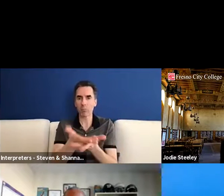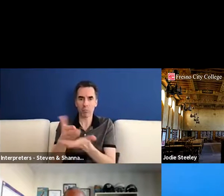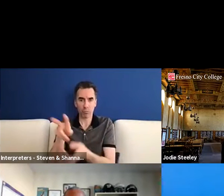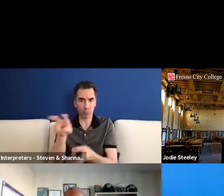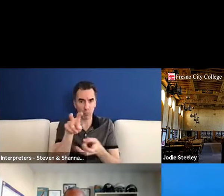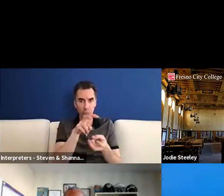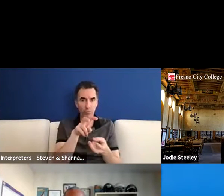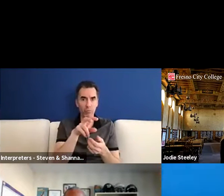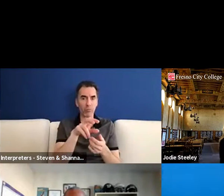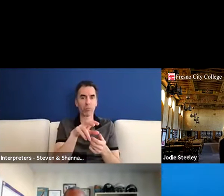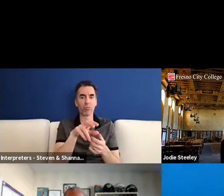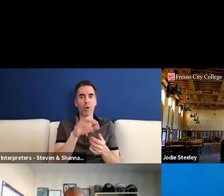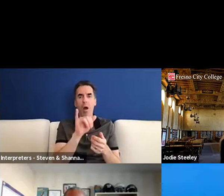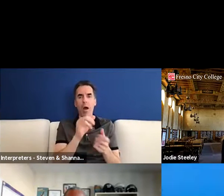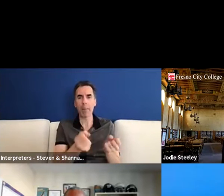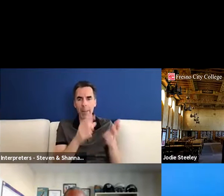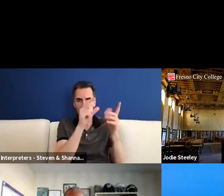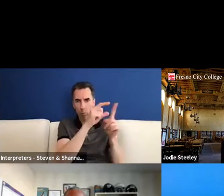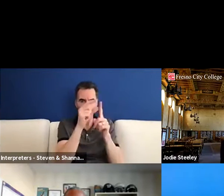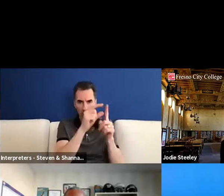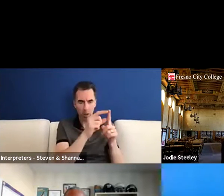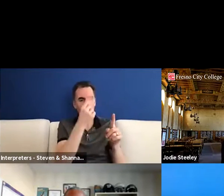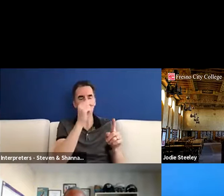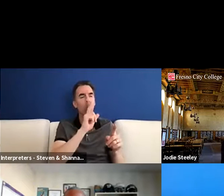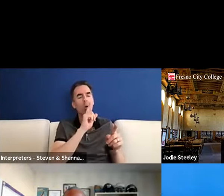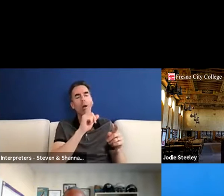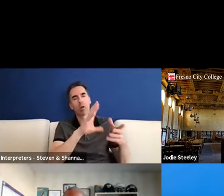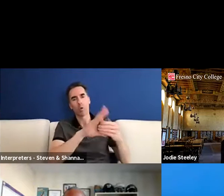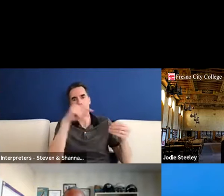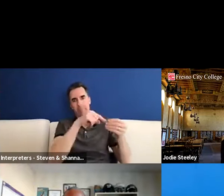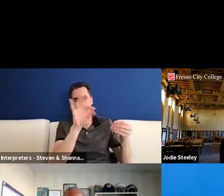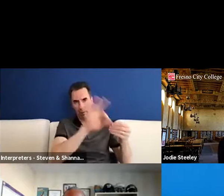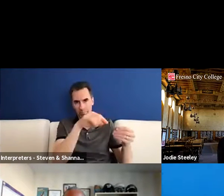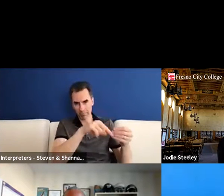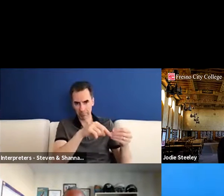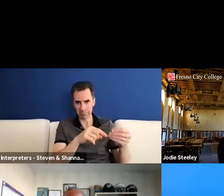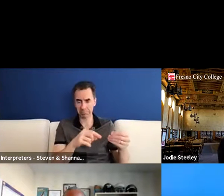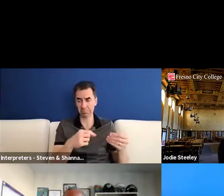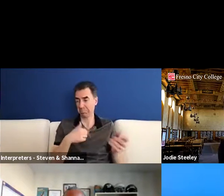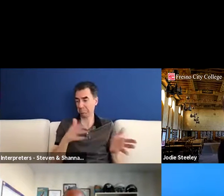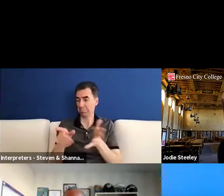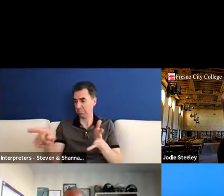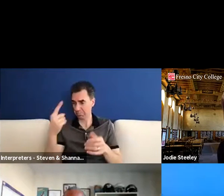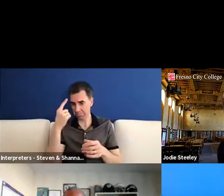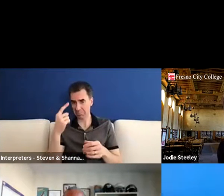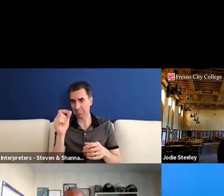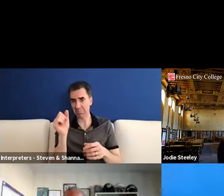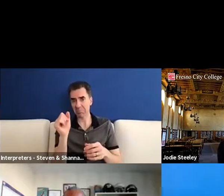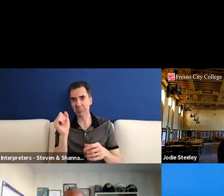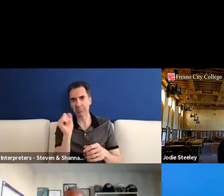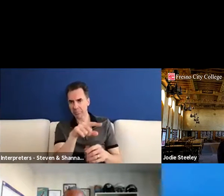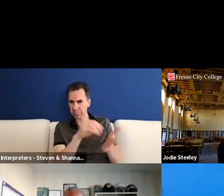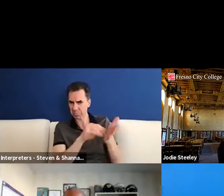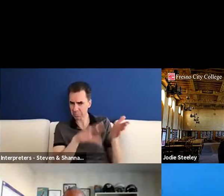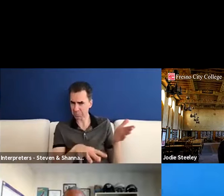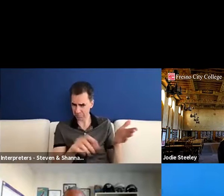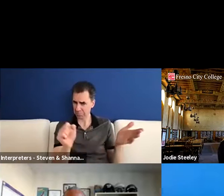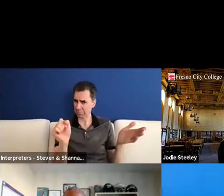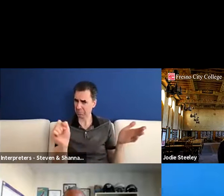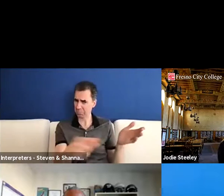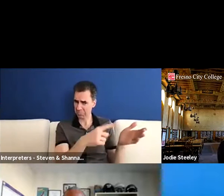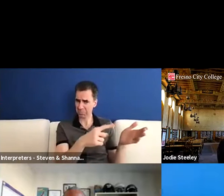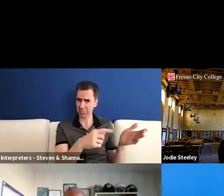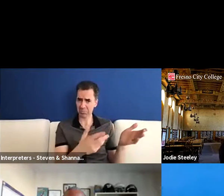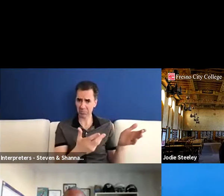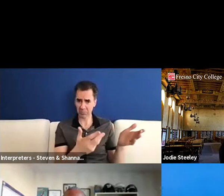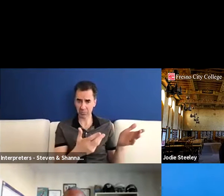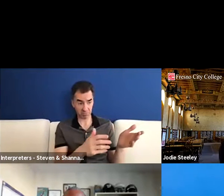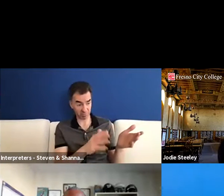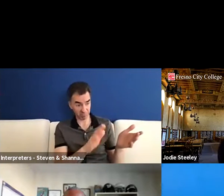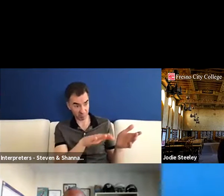content. But I, you know, what I recommend for you, Lorraine, is ask your students, ask them, you know, do you enjoy the discussions?